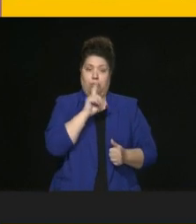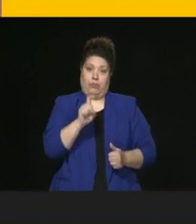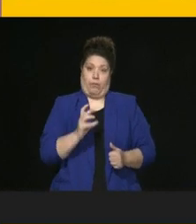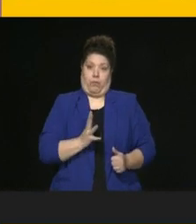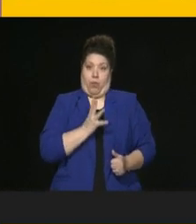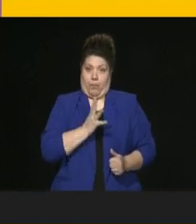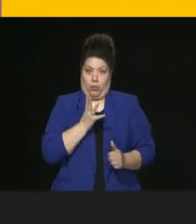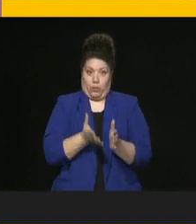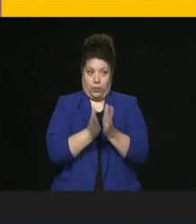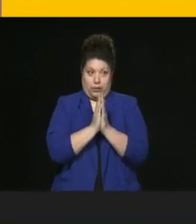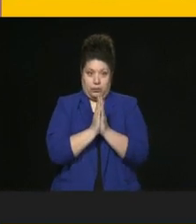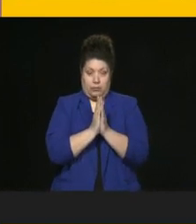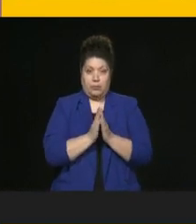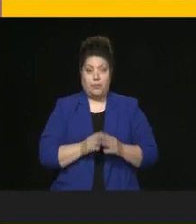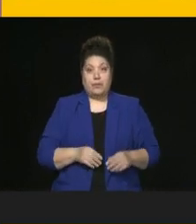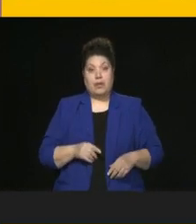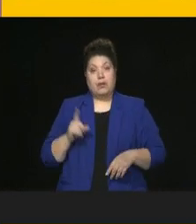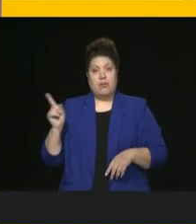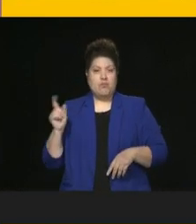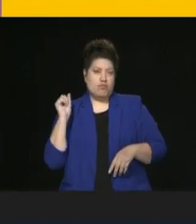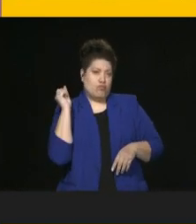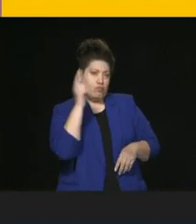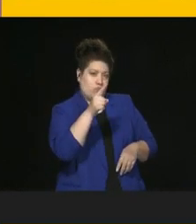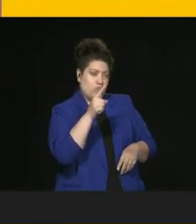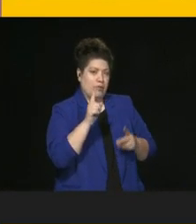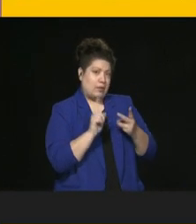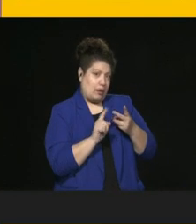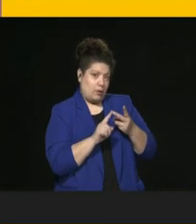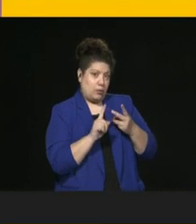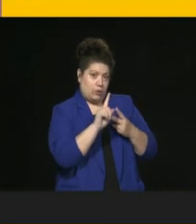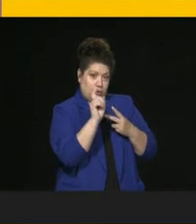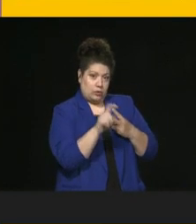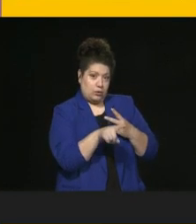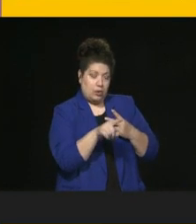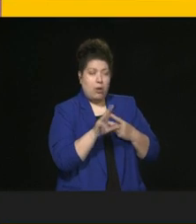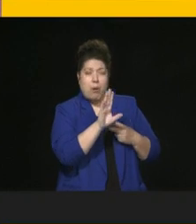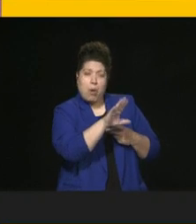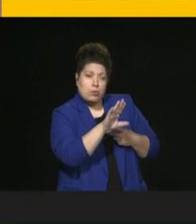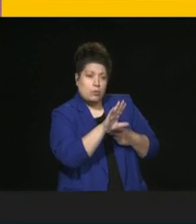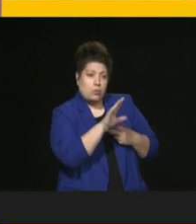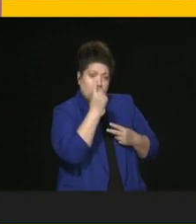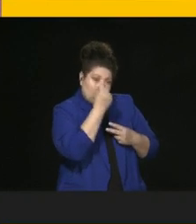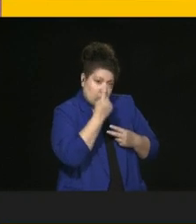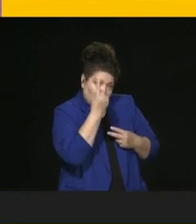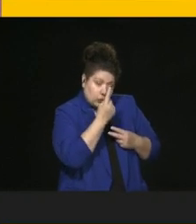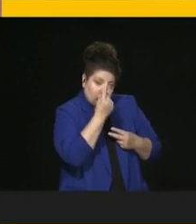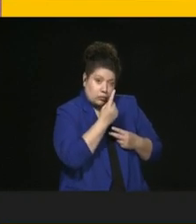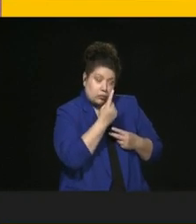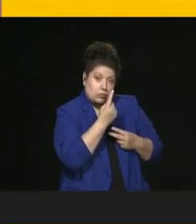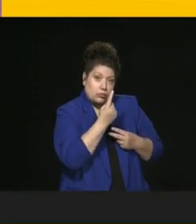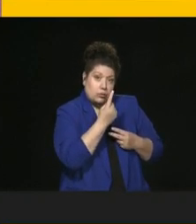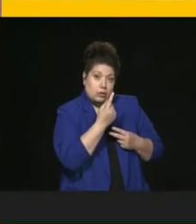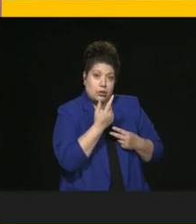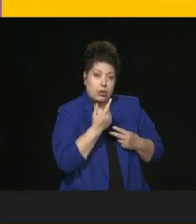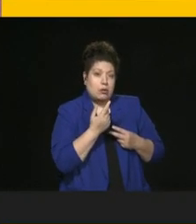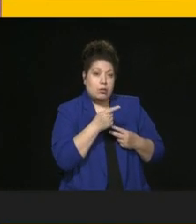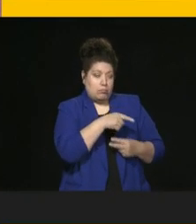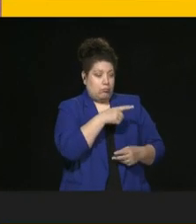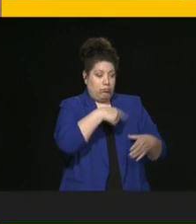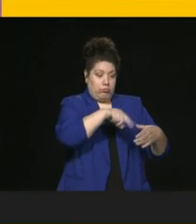REQUEST FROM QUÉBEC OR THE PROVINCE.